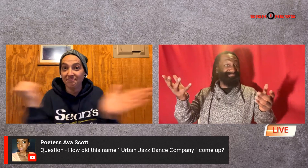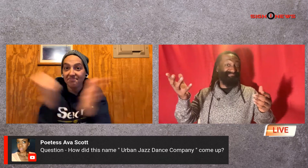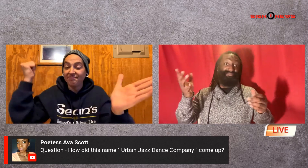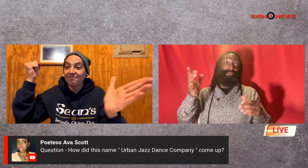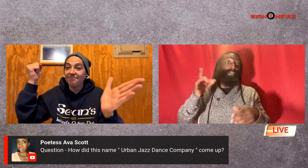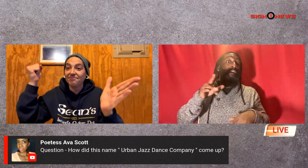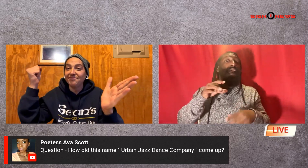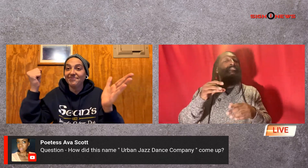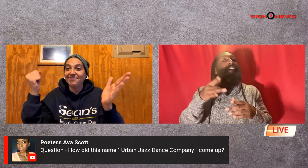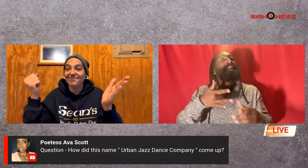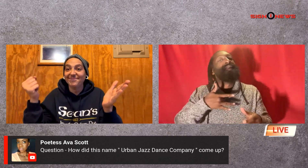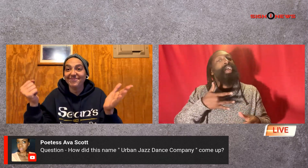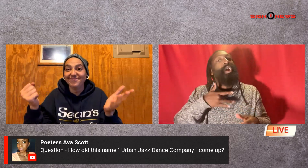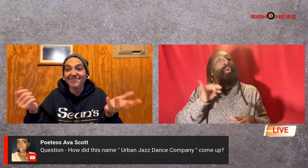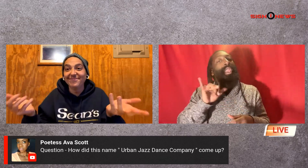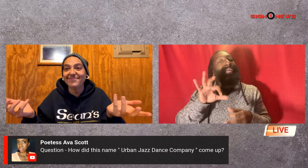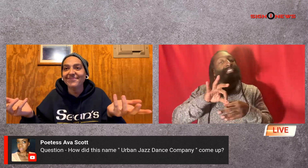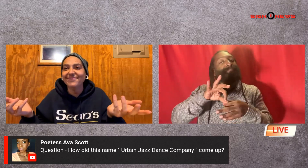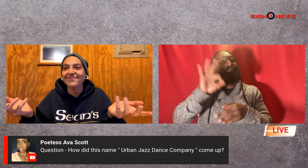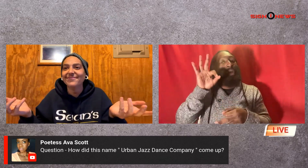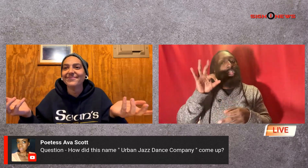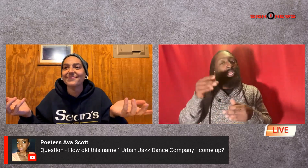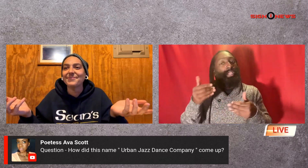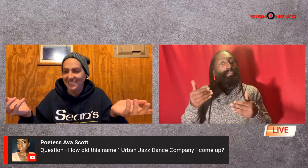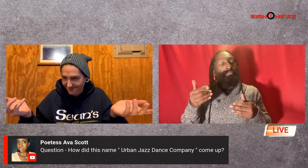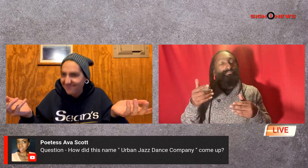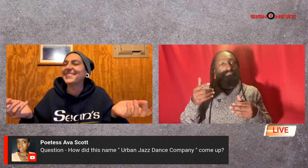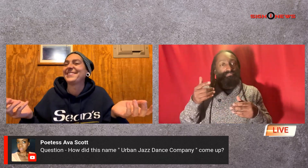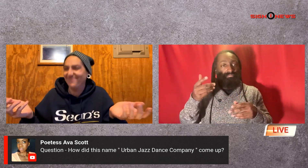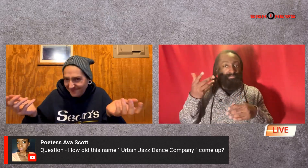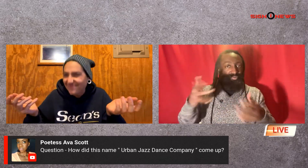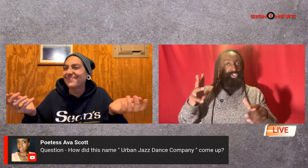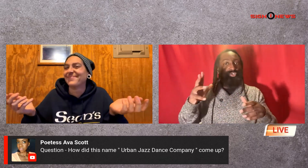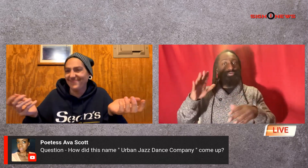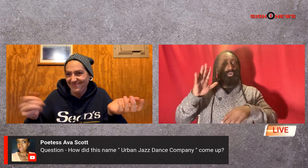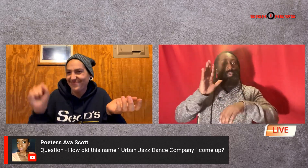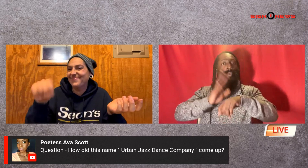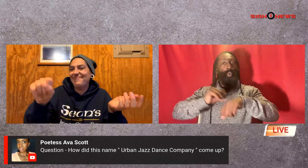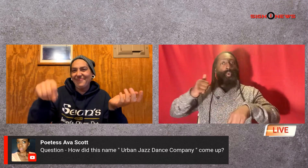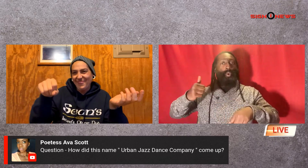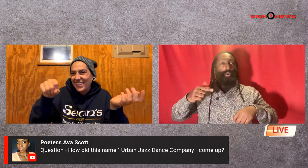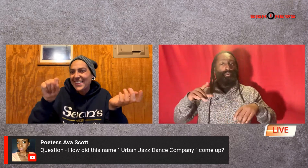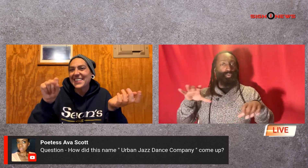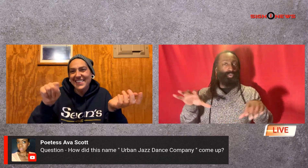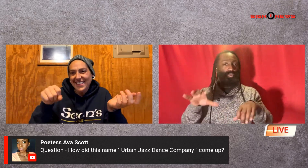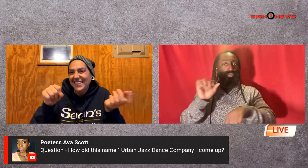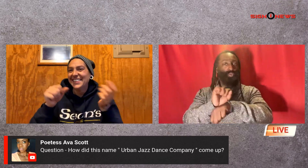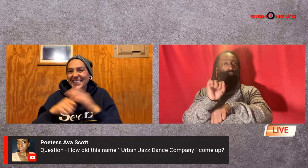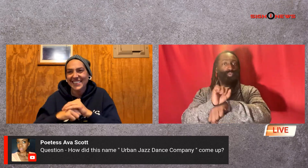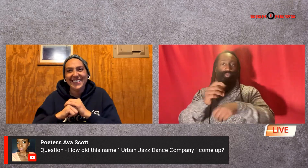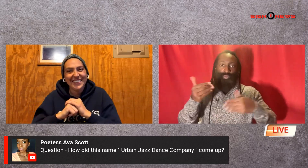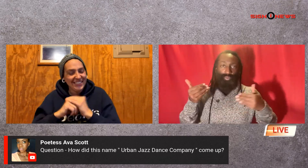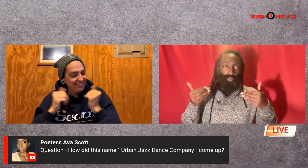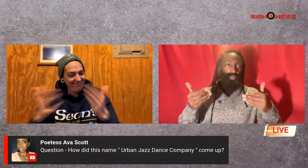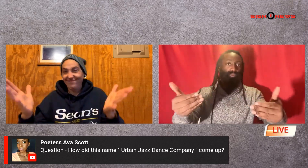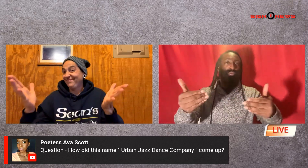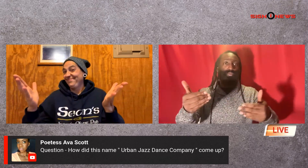it became your signature I felt like it was kind of a spiritual calling for me to go on